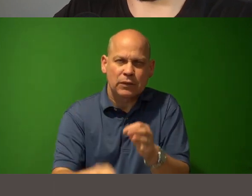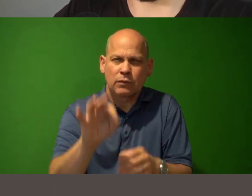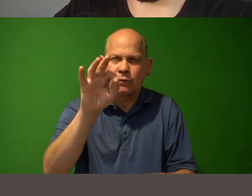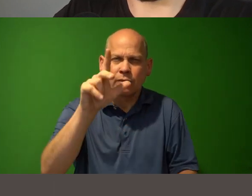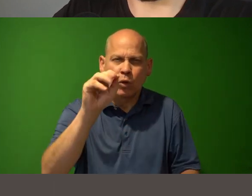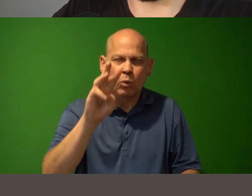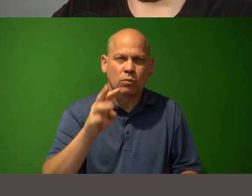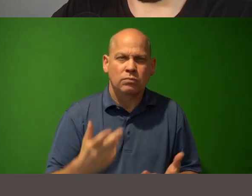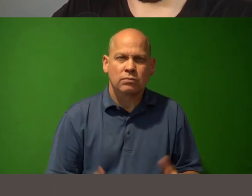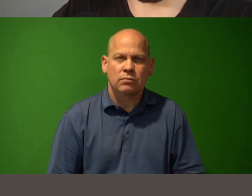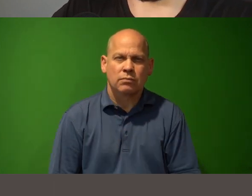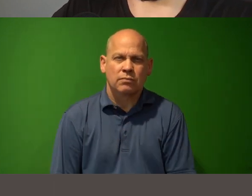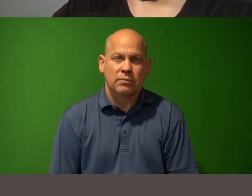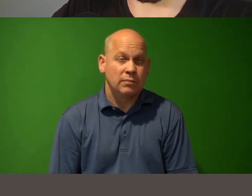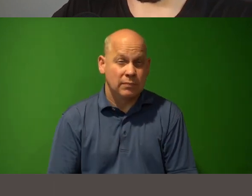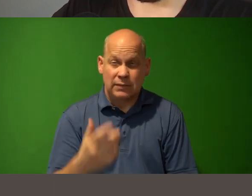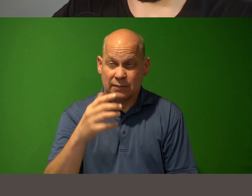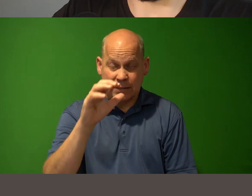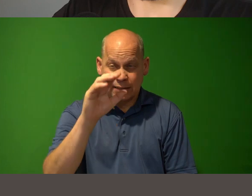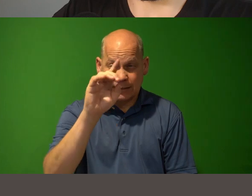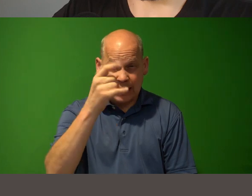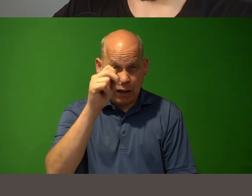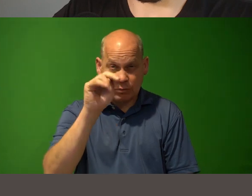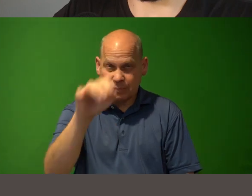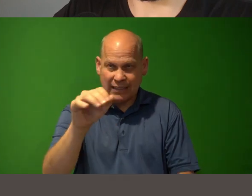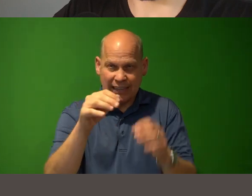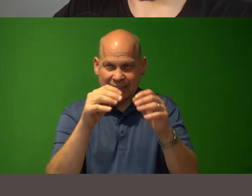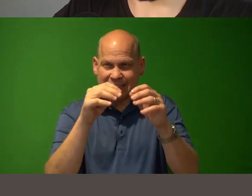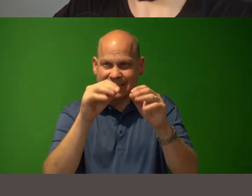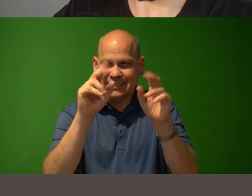The state diagram is the title.